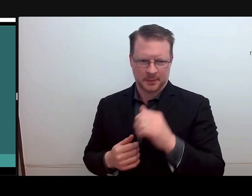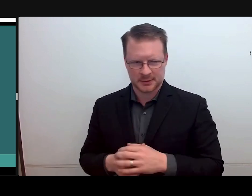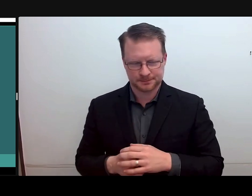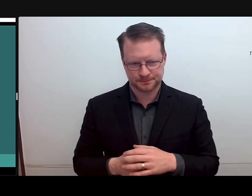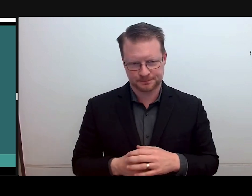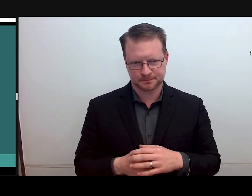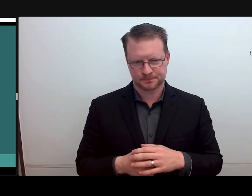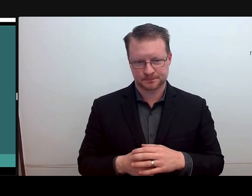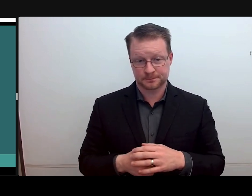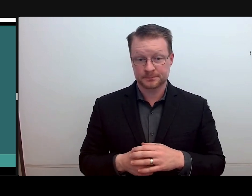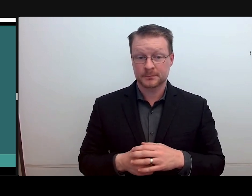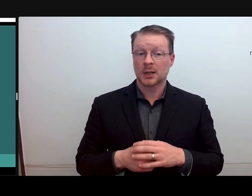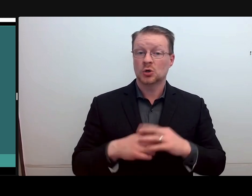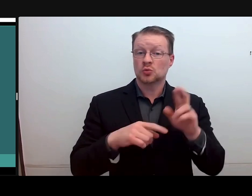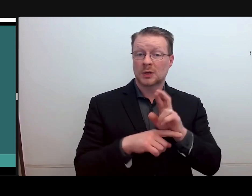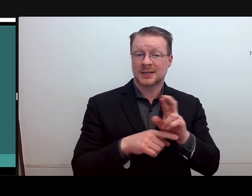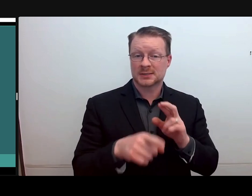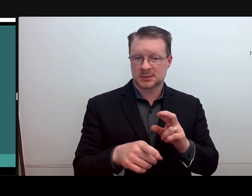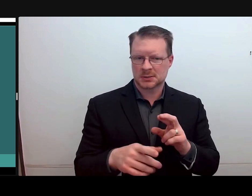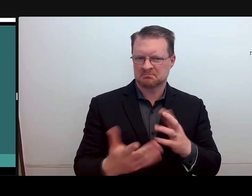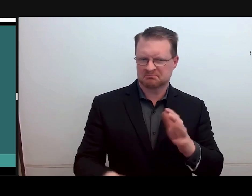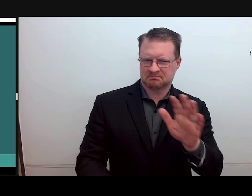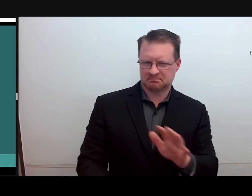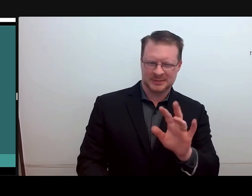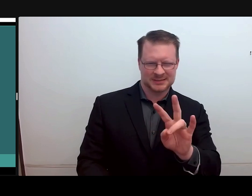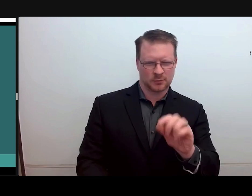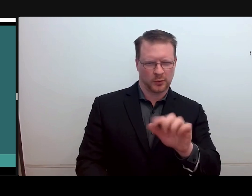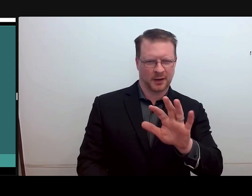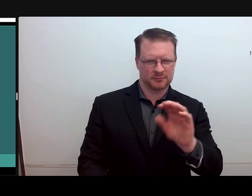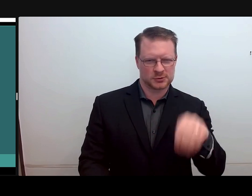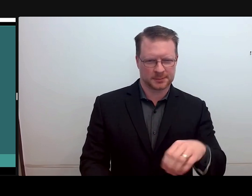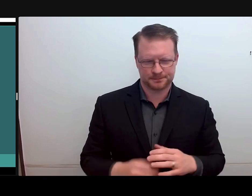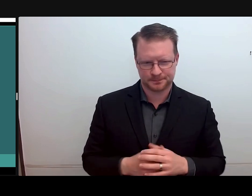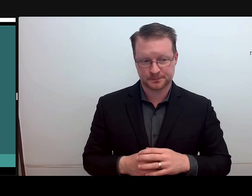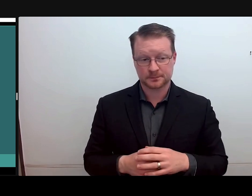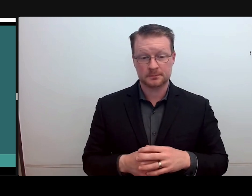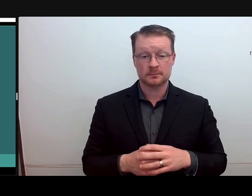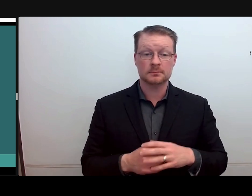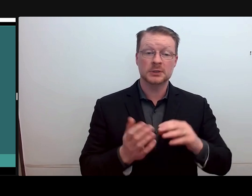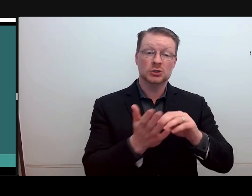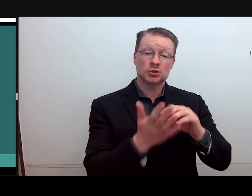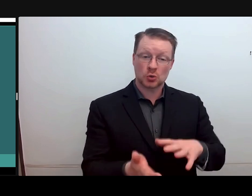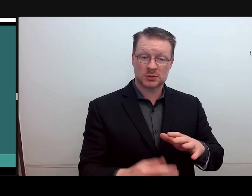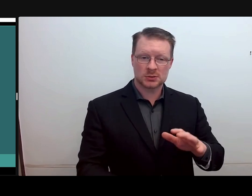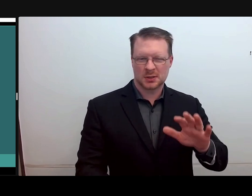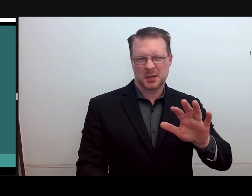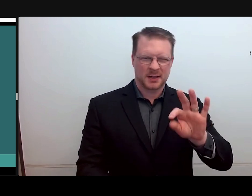identify as having a disability. Looking at residents, about 7.5% of that group